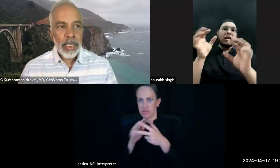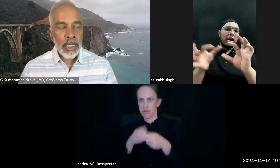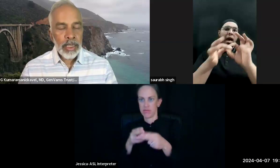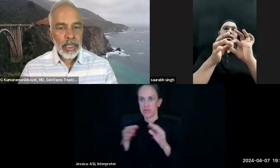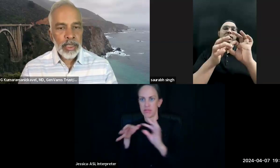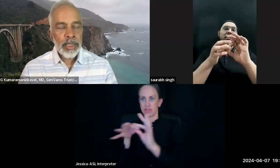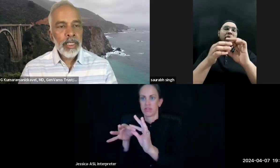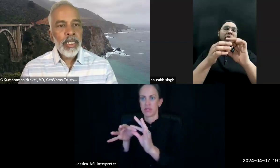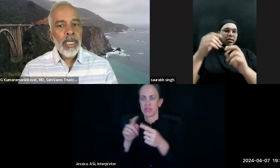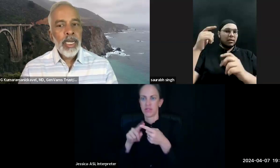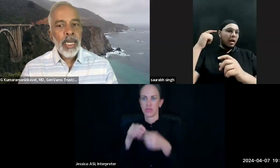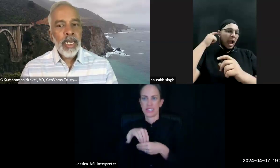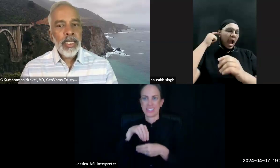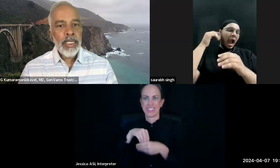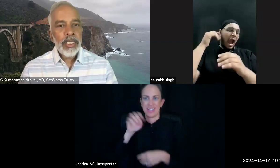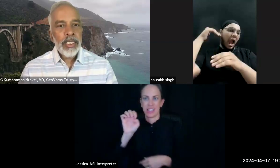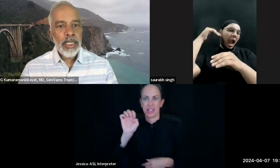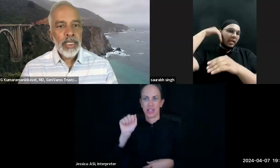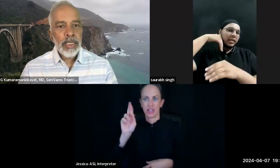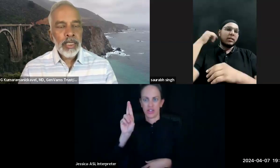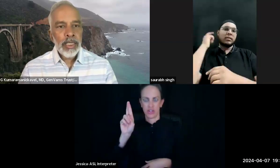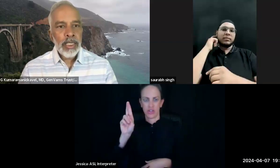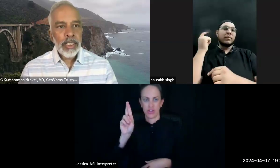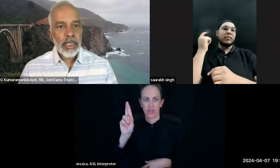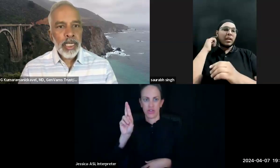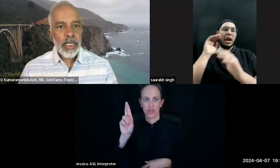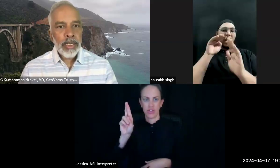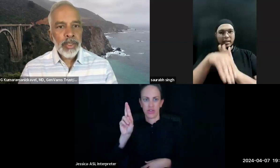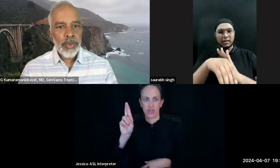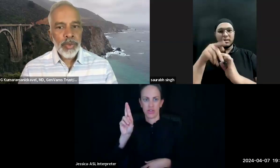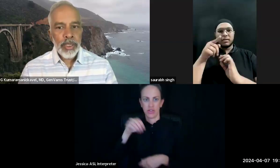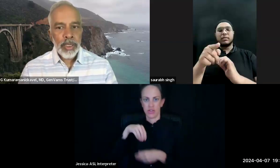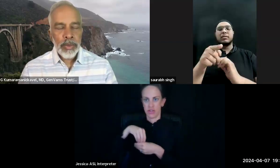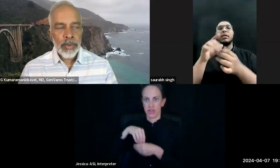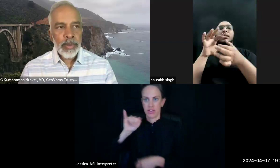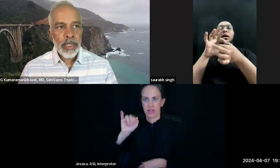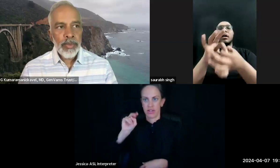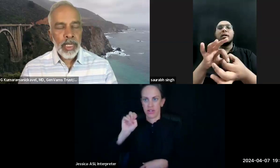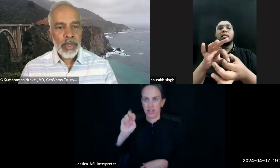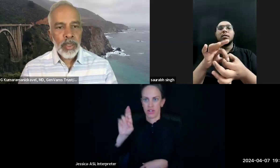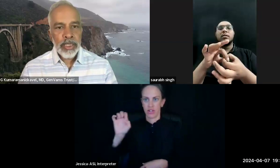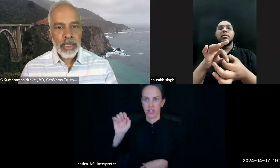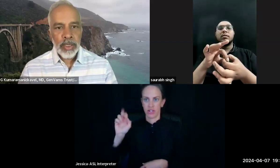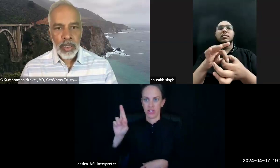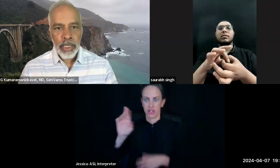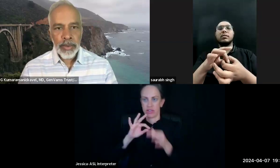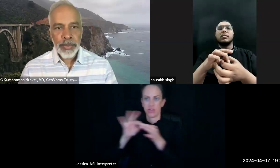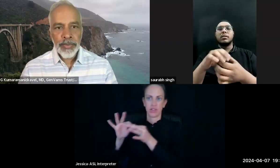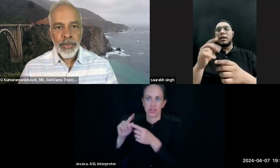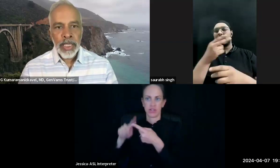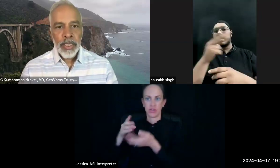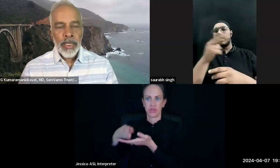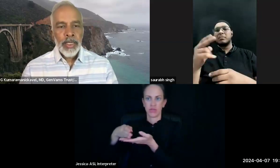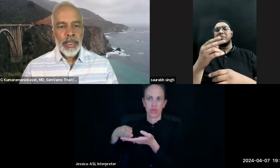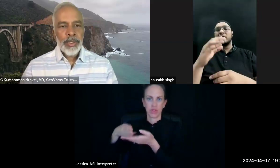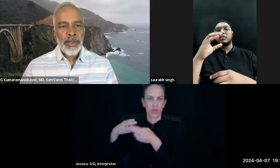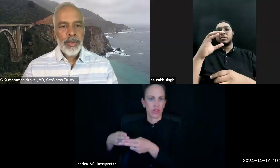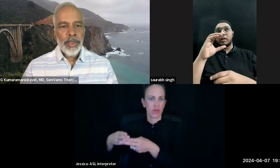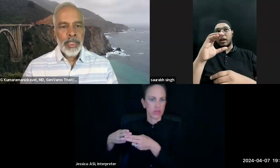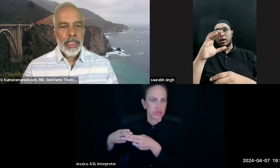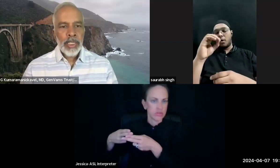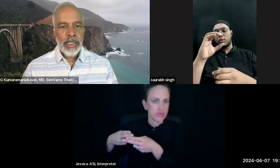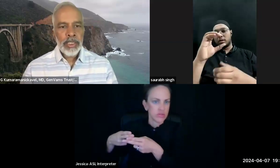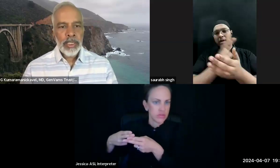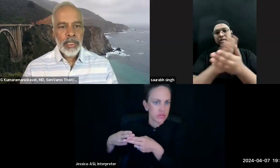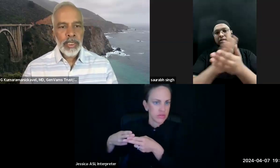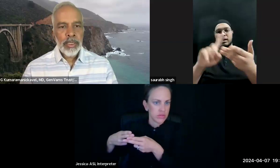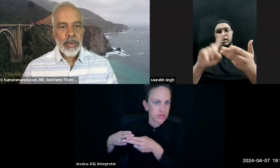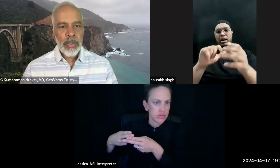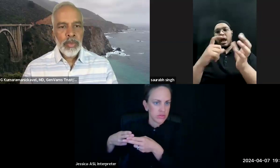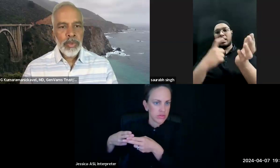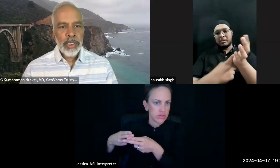inner ear. And in the inner ear, it is connected to a a part called as cochlea. So it starts one bone